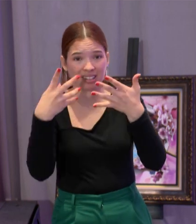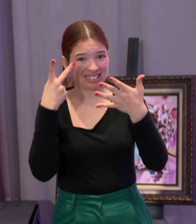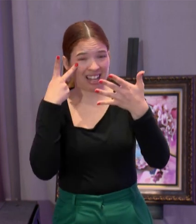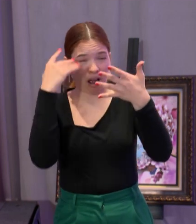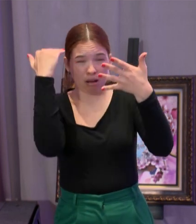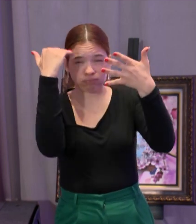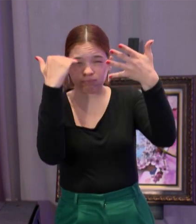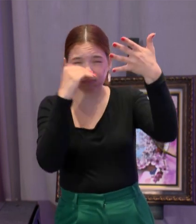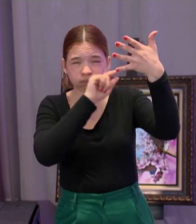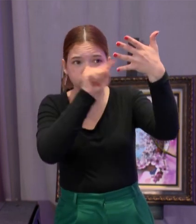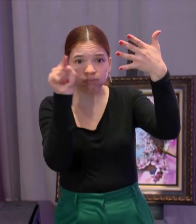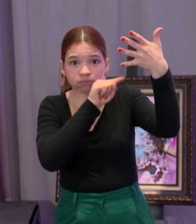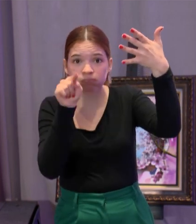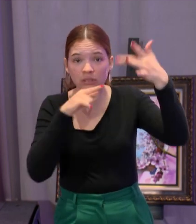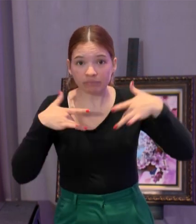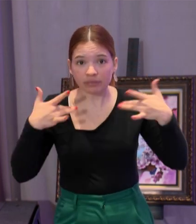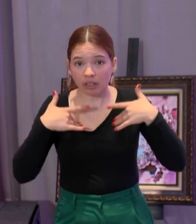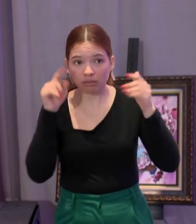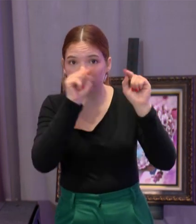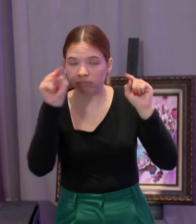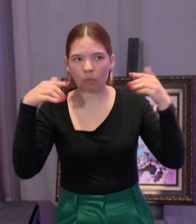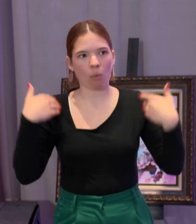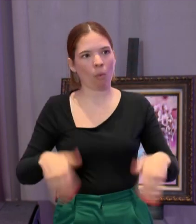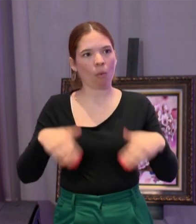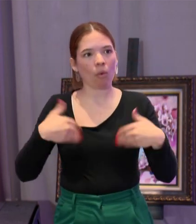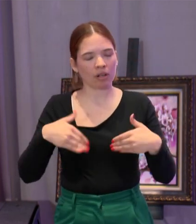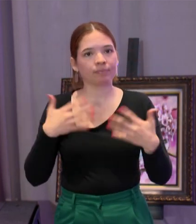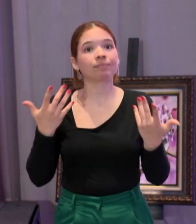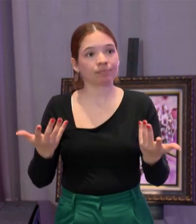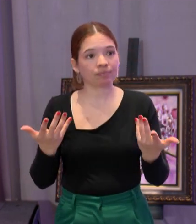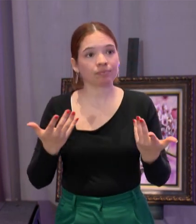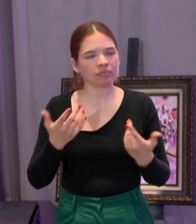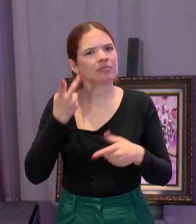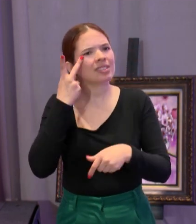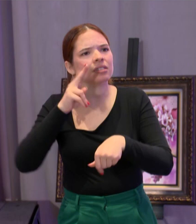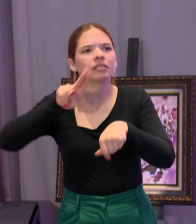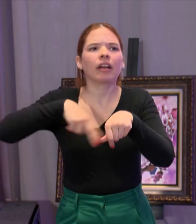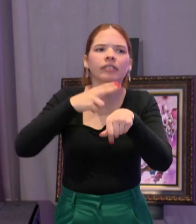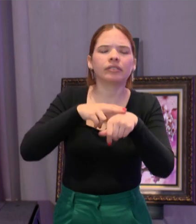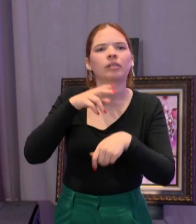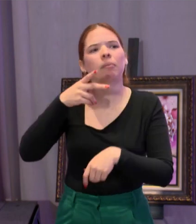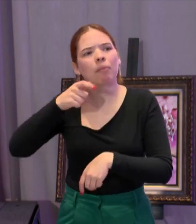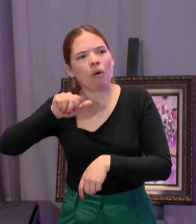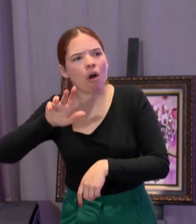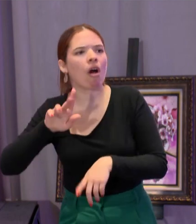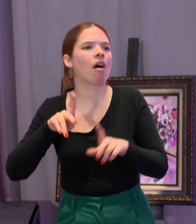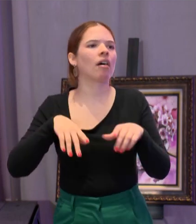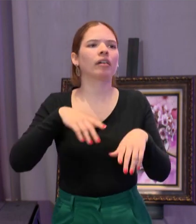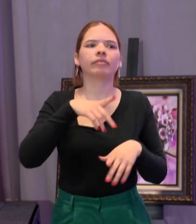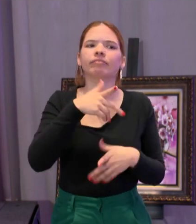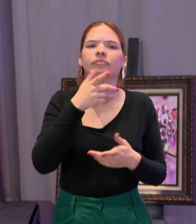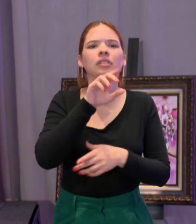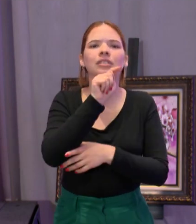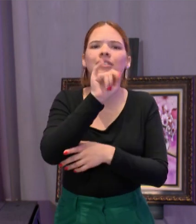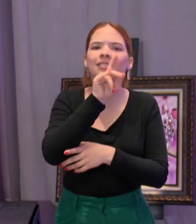SOME OF THE THINGS YOU'LL SEE ON THE MALL, AND AROUND THE TIDAL BASIN, INCLUDE OUR POPULAR